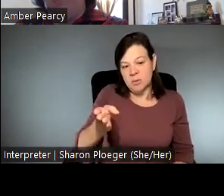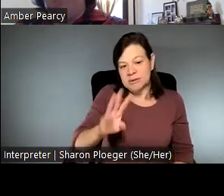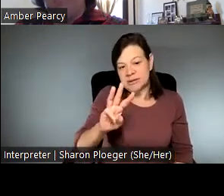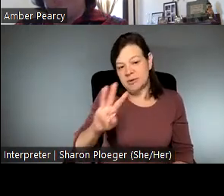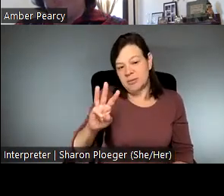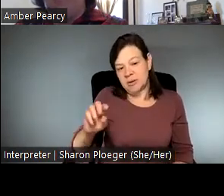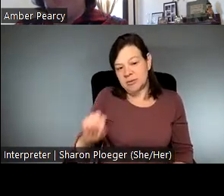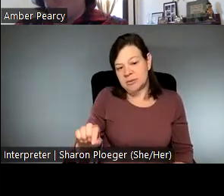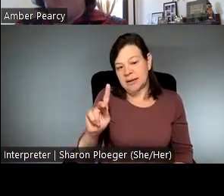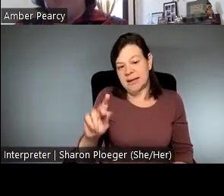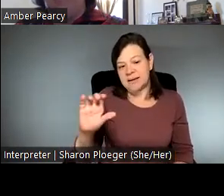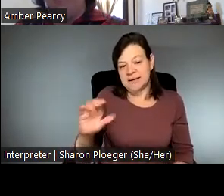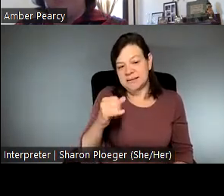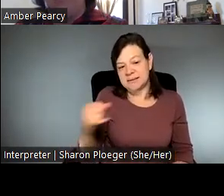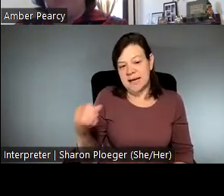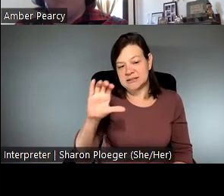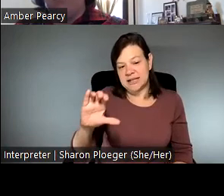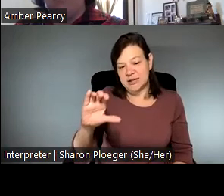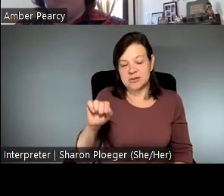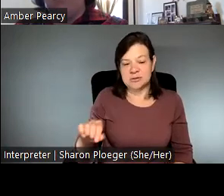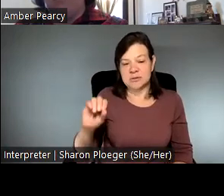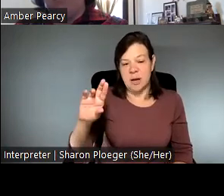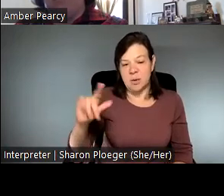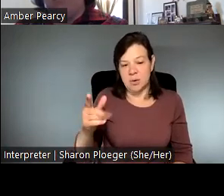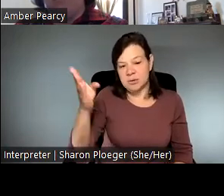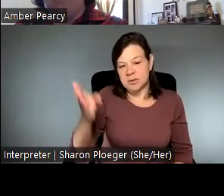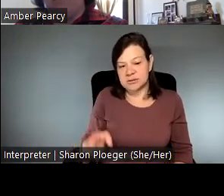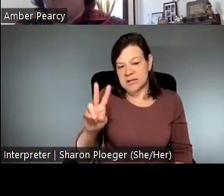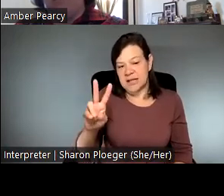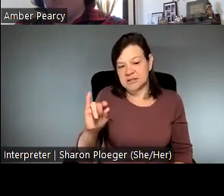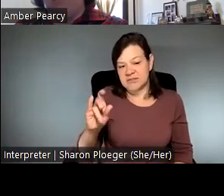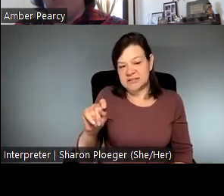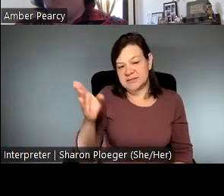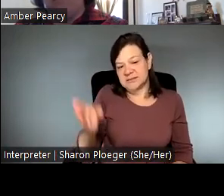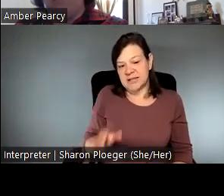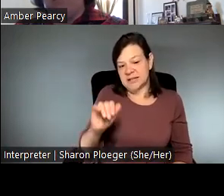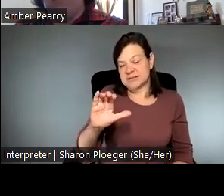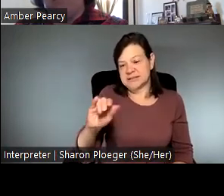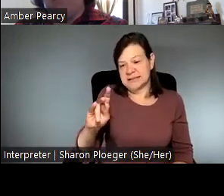www.kennedy-center.org /visit/accessibility.